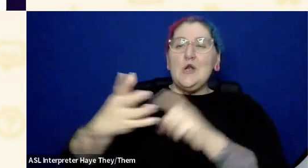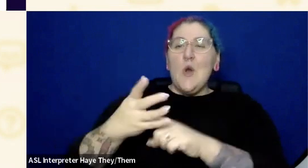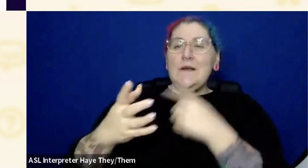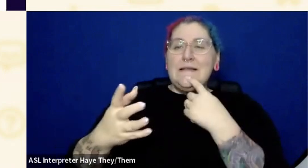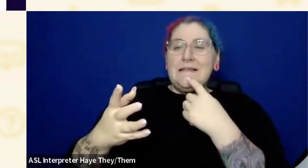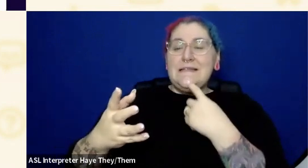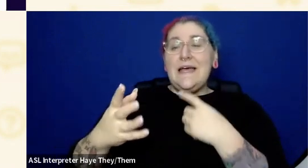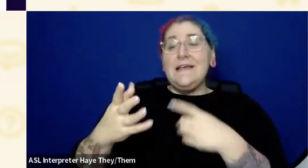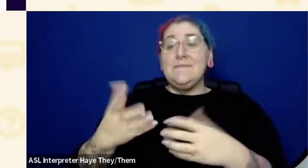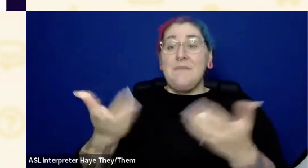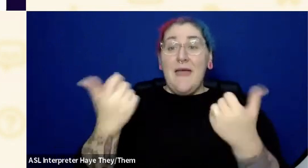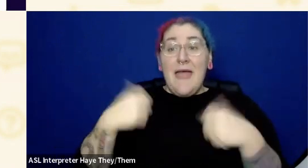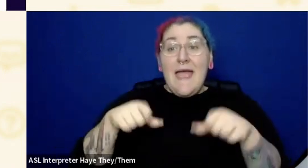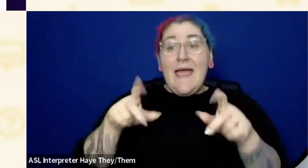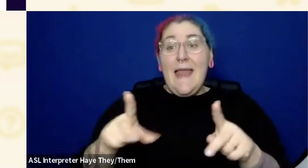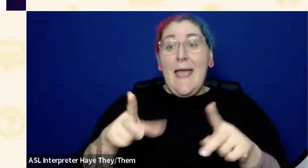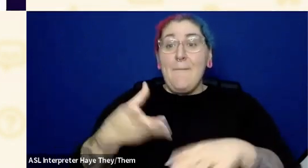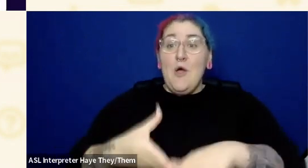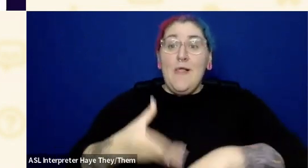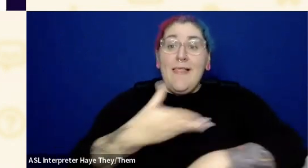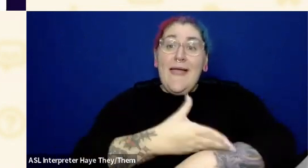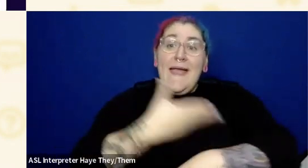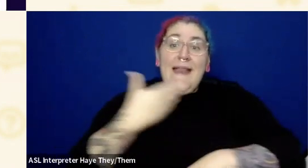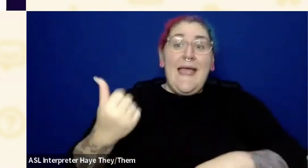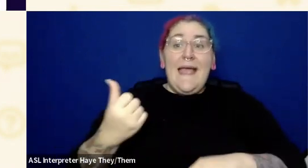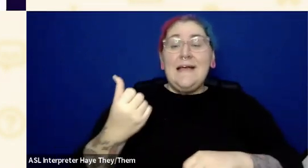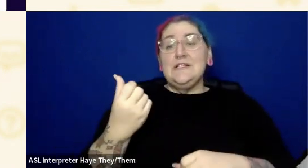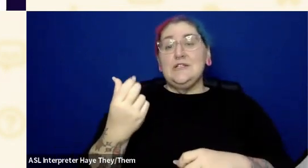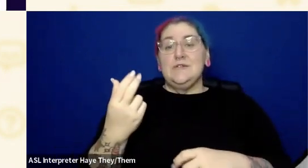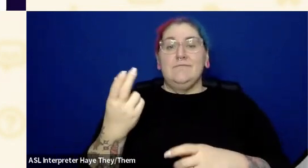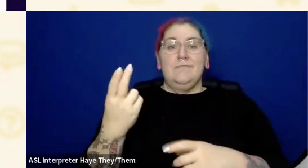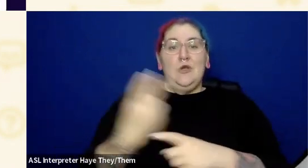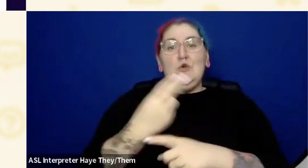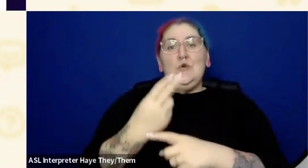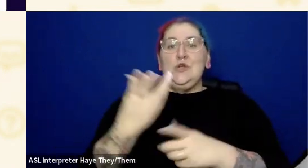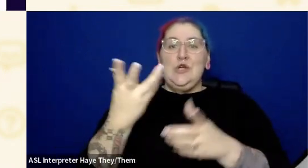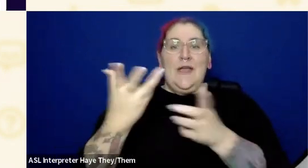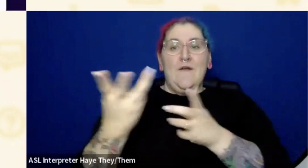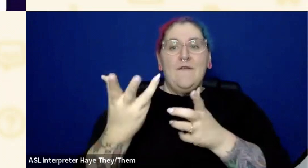And enhanced user interface seems like it would be a good idea but I'm getting another accessibility warning.